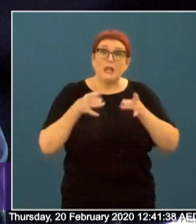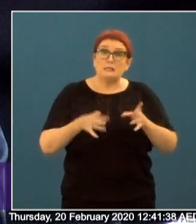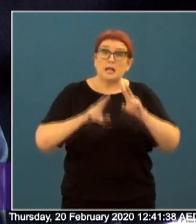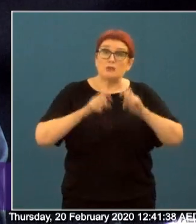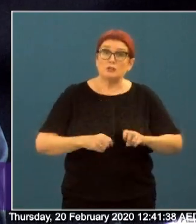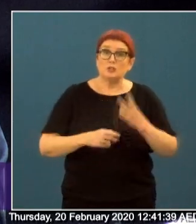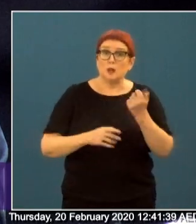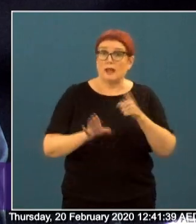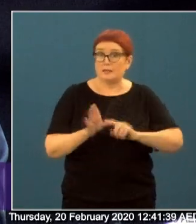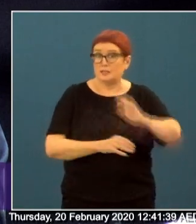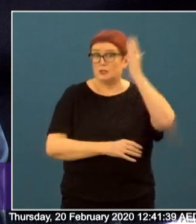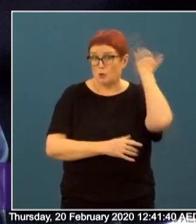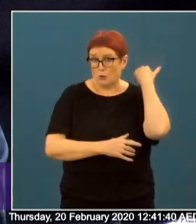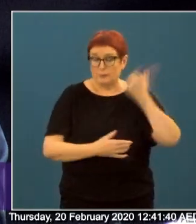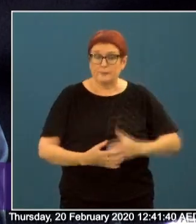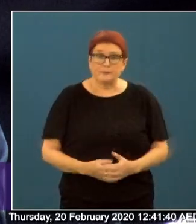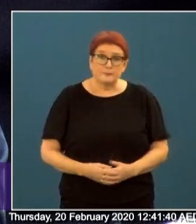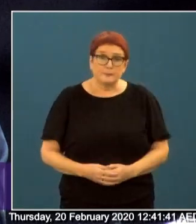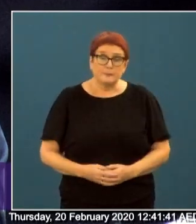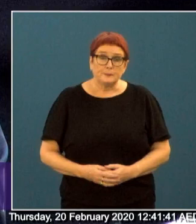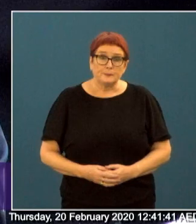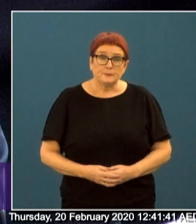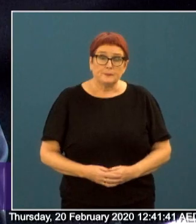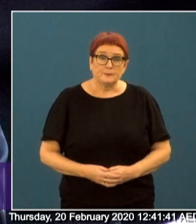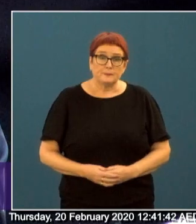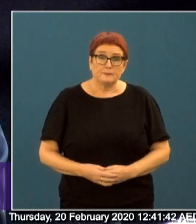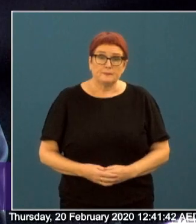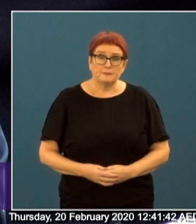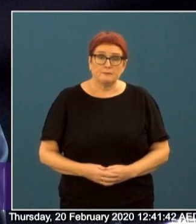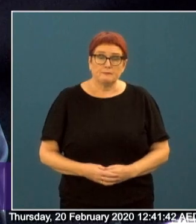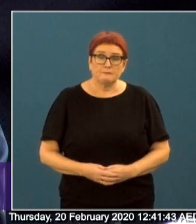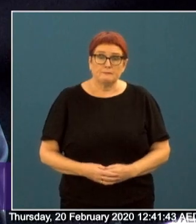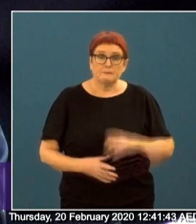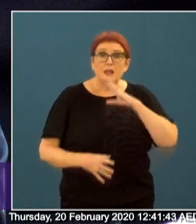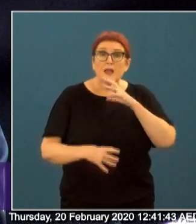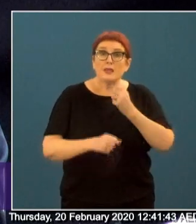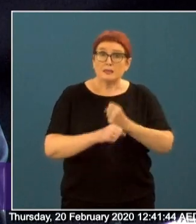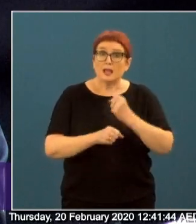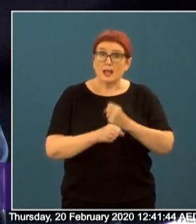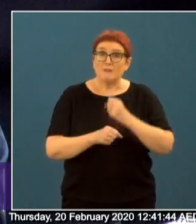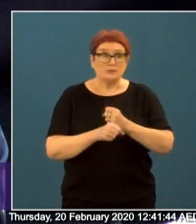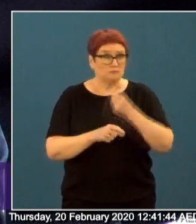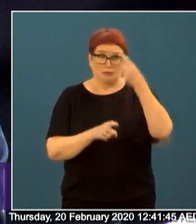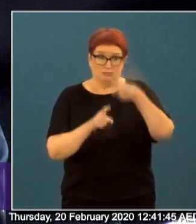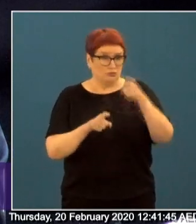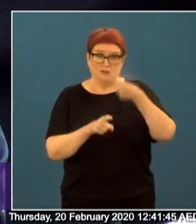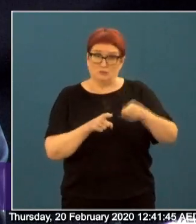and having had all the approvals, I've actually yet to receive the data two and a half years later.